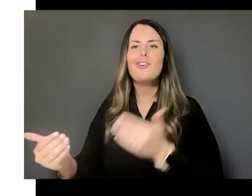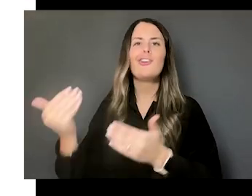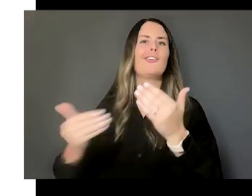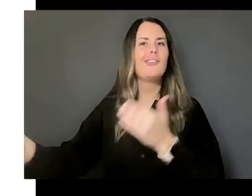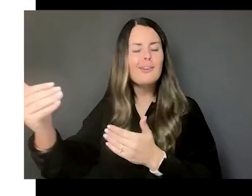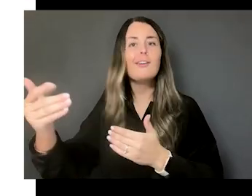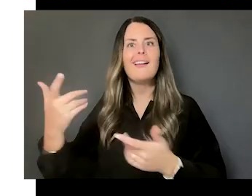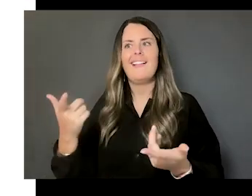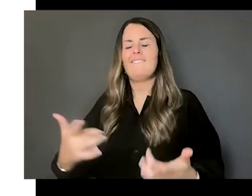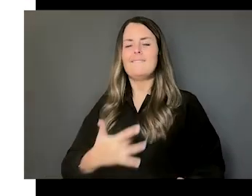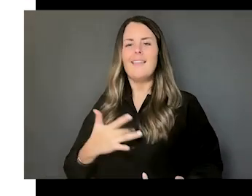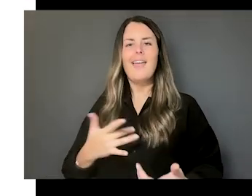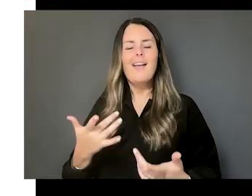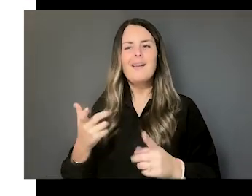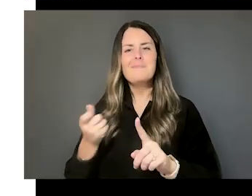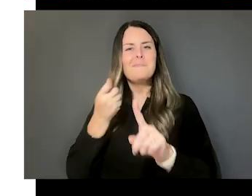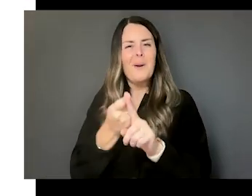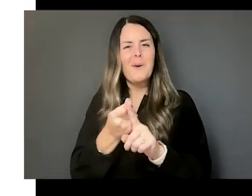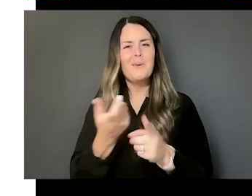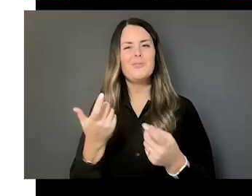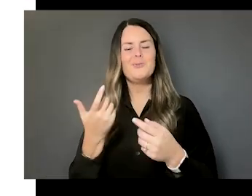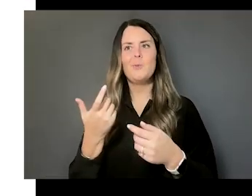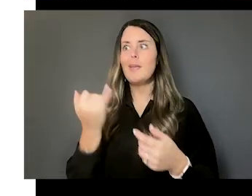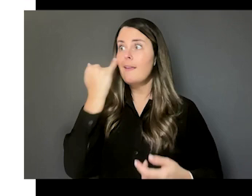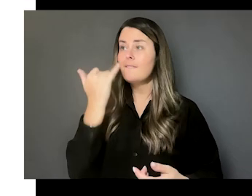so that they feel empowered to make mistakes in the classroom,